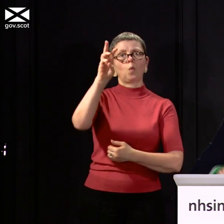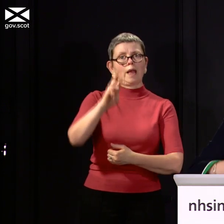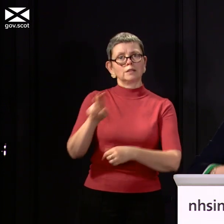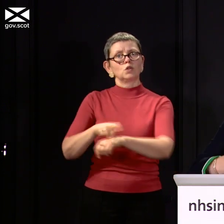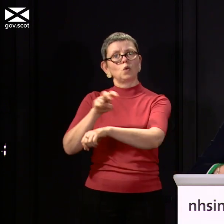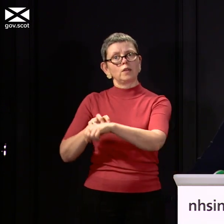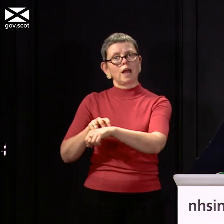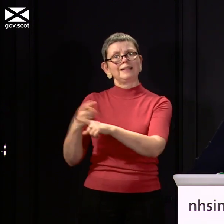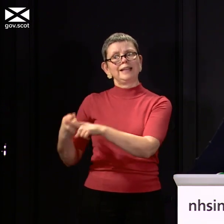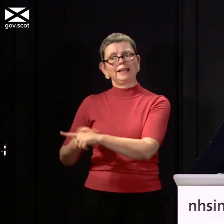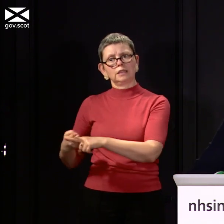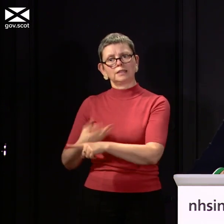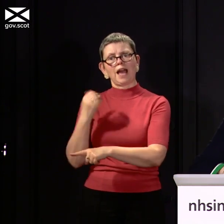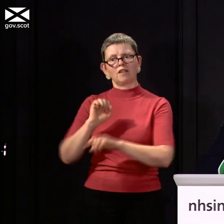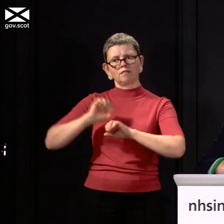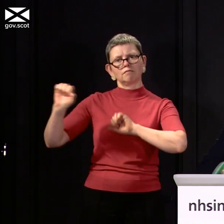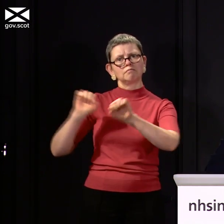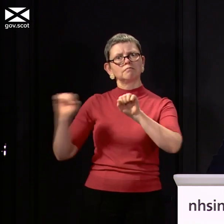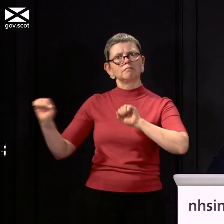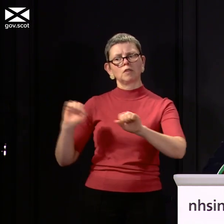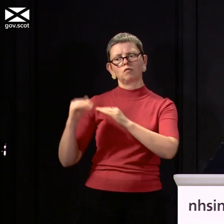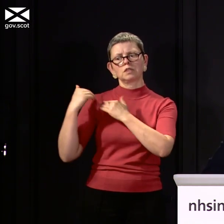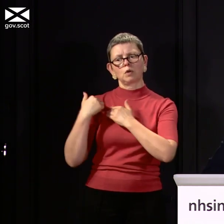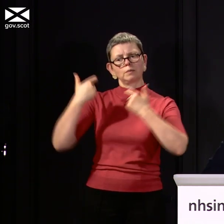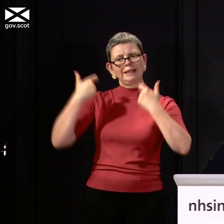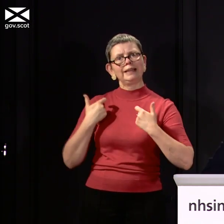review them and keep them under review. So apart from on clearly reserved areas like